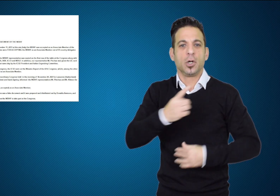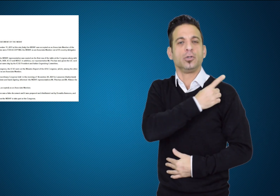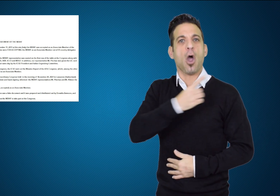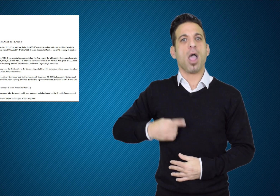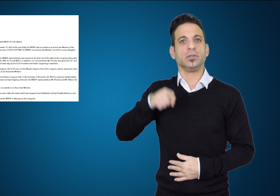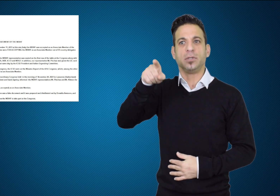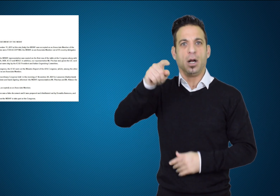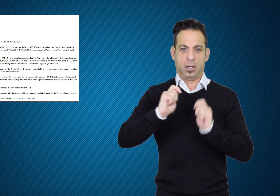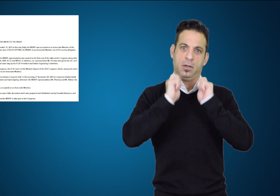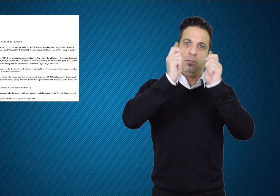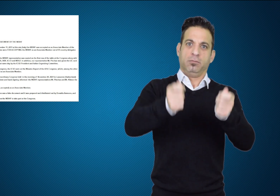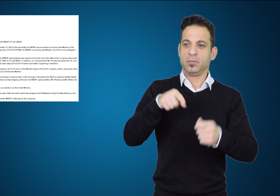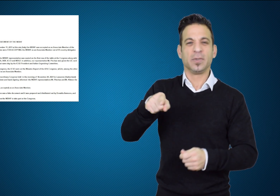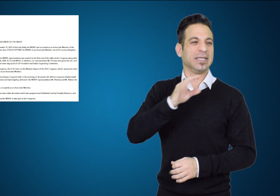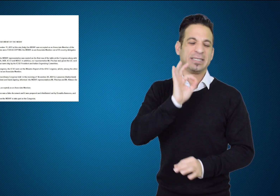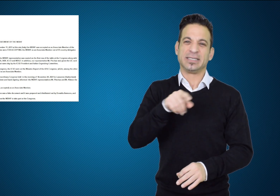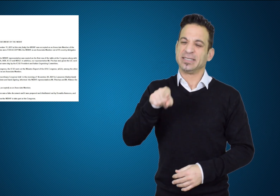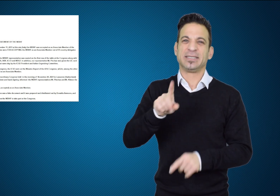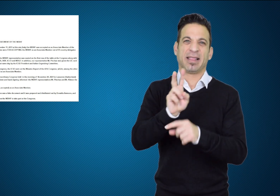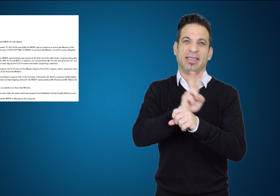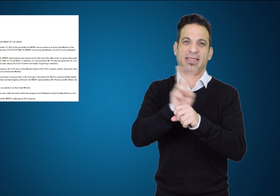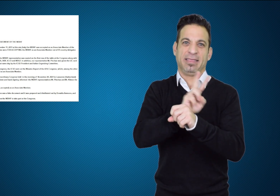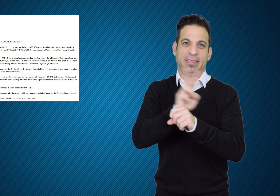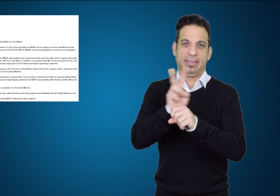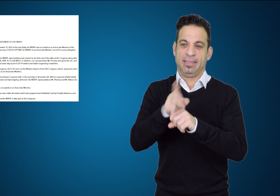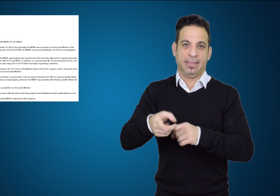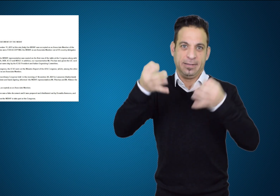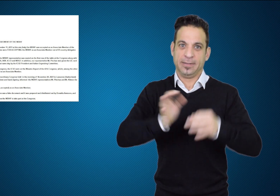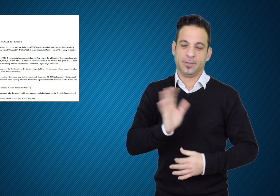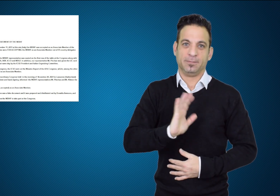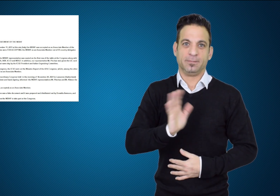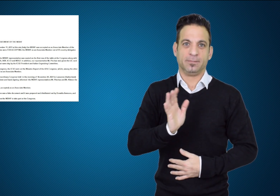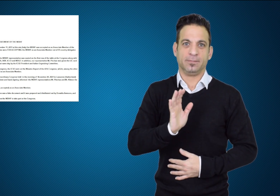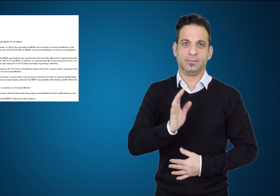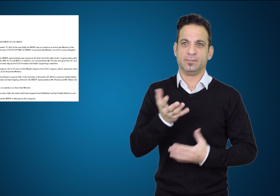by Donalda Ammons was a fake document, and